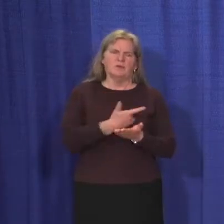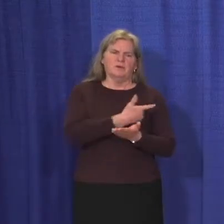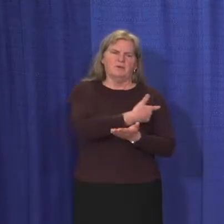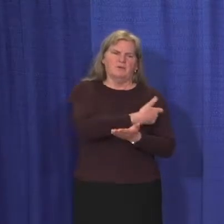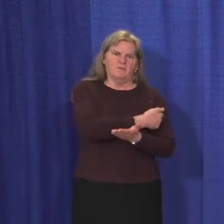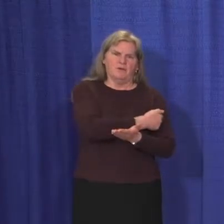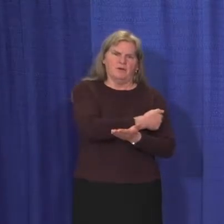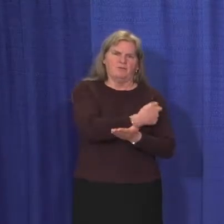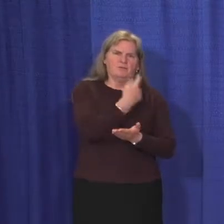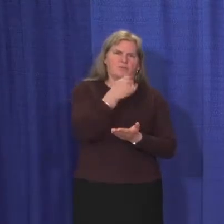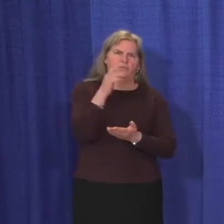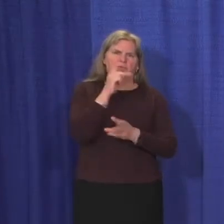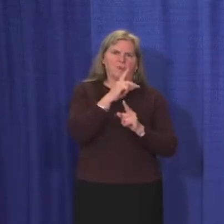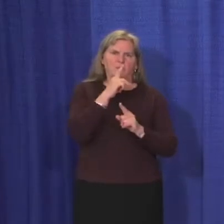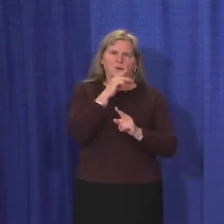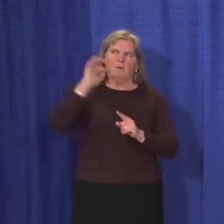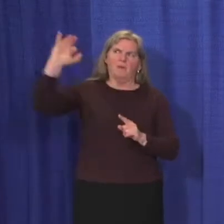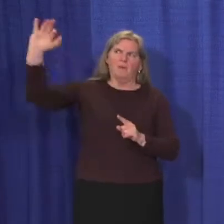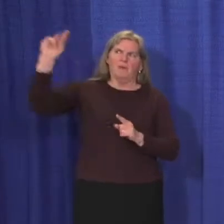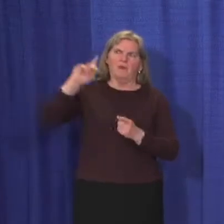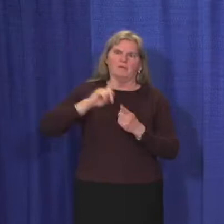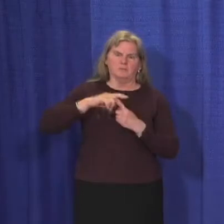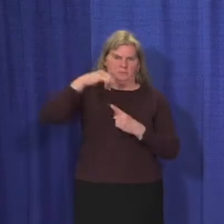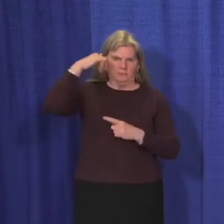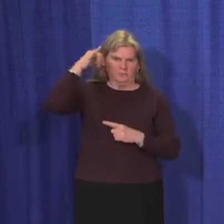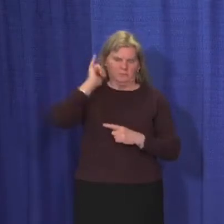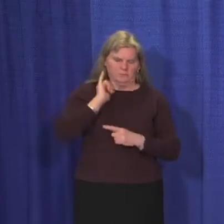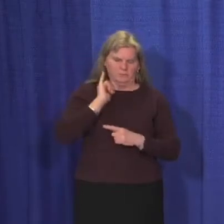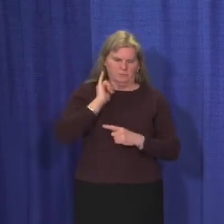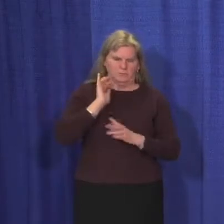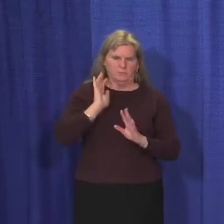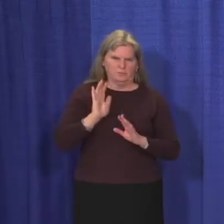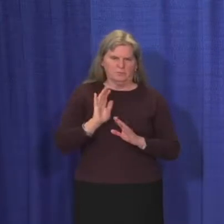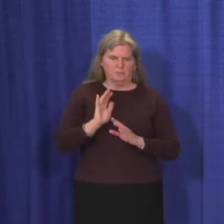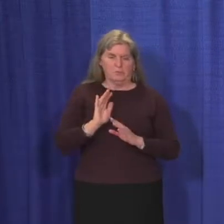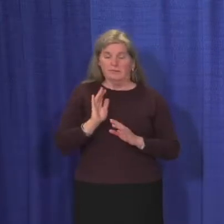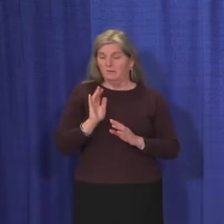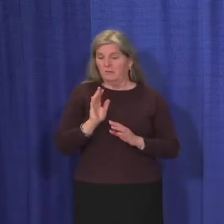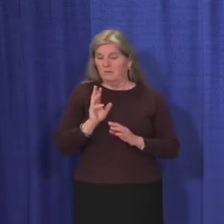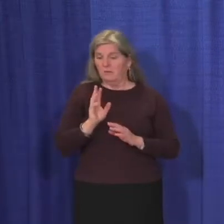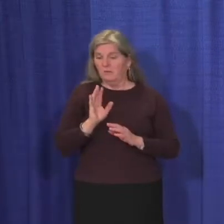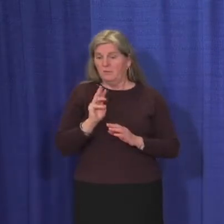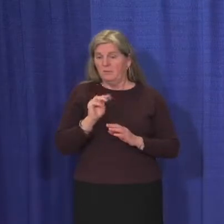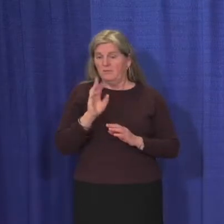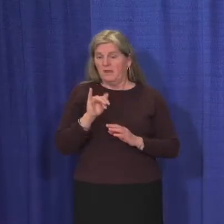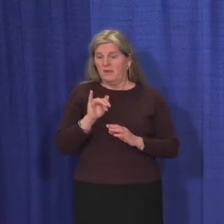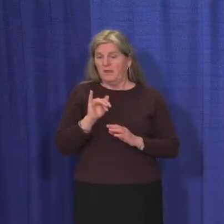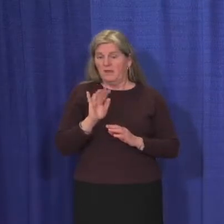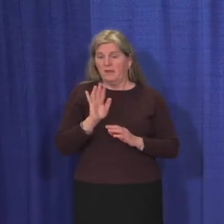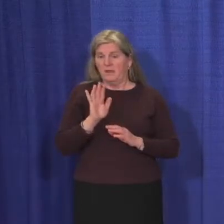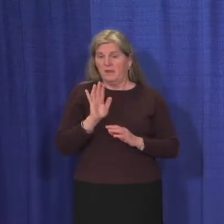proof of vaccination. May 25th is just six days away